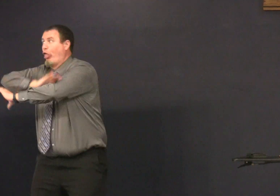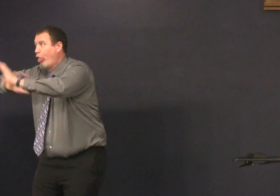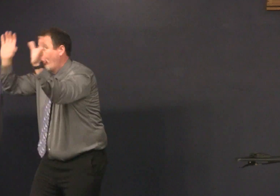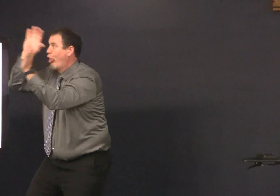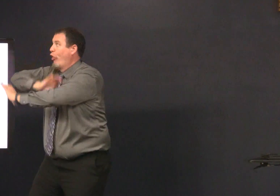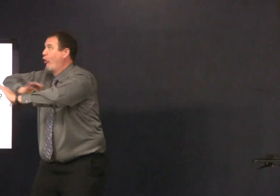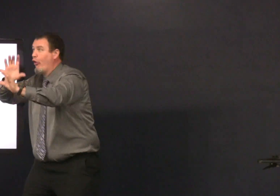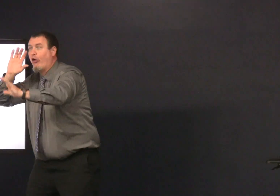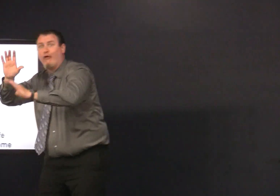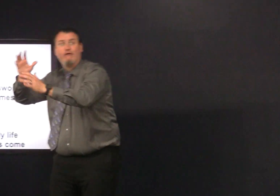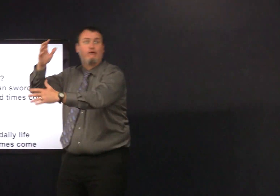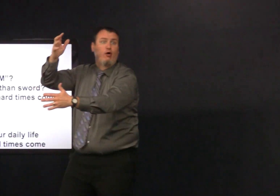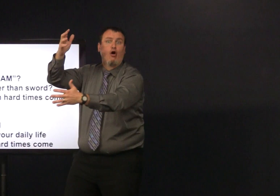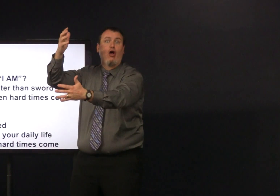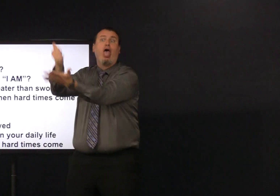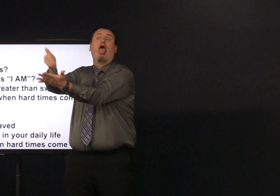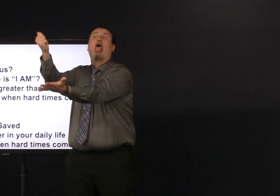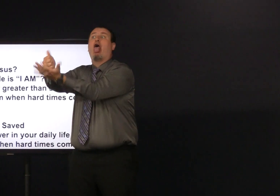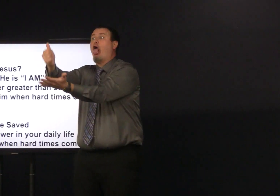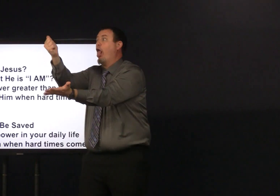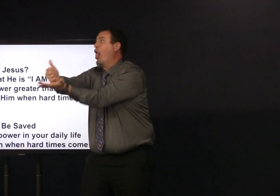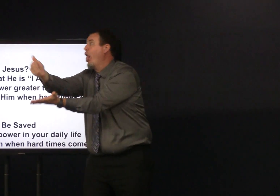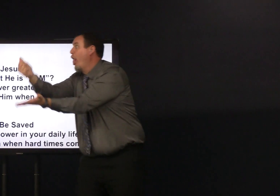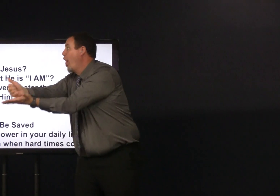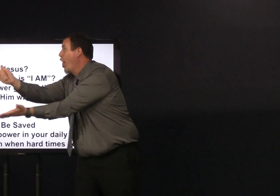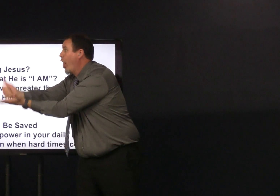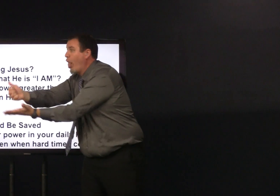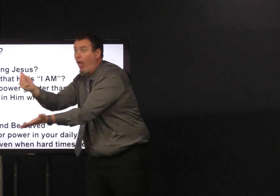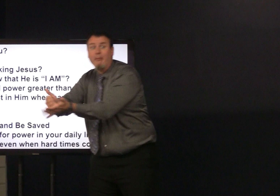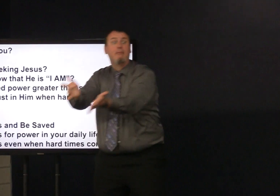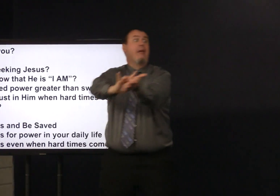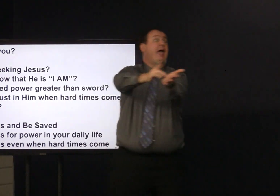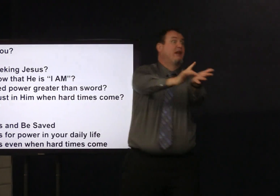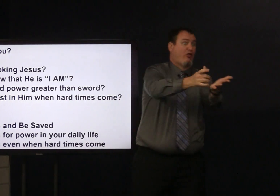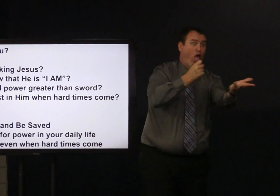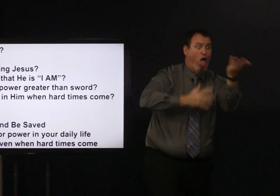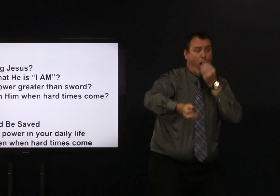we go to the doctors and we search and we look look for help everywhere